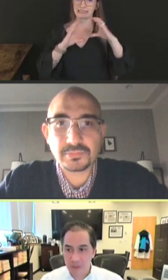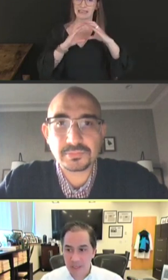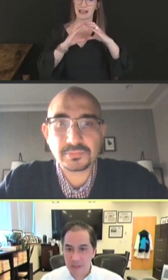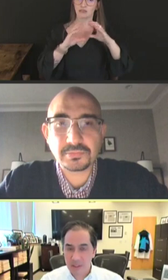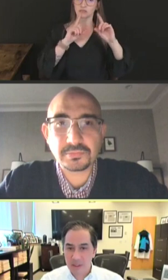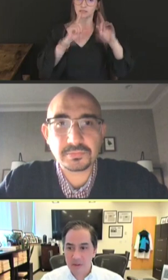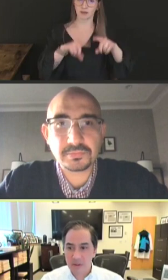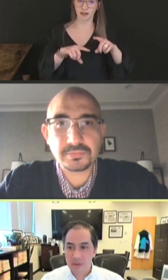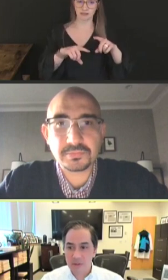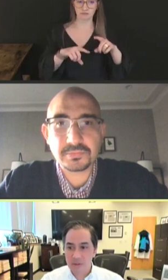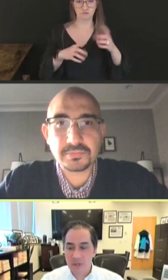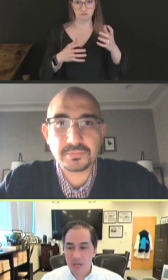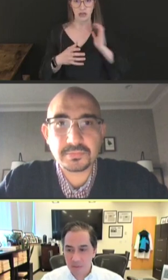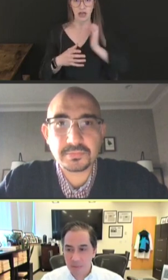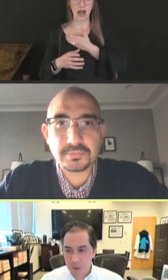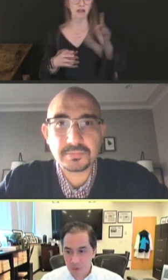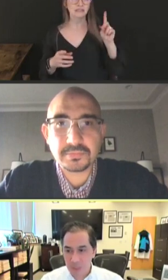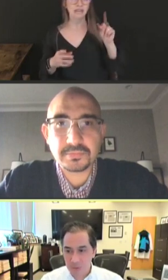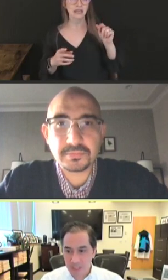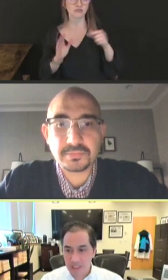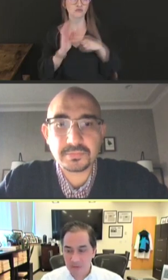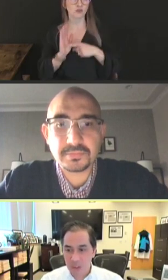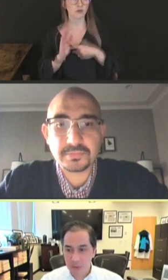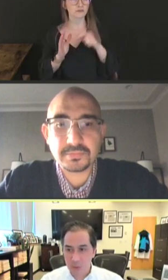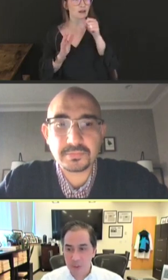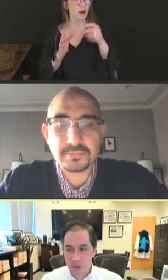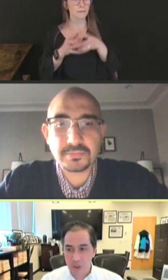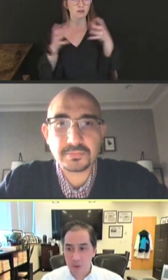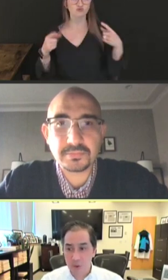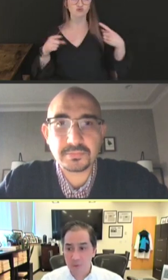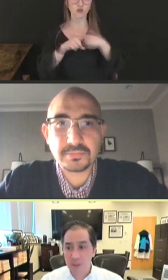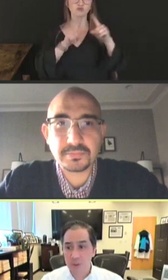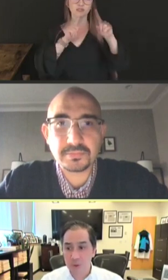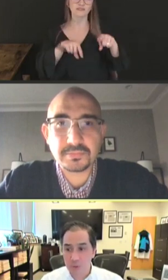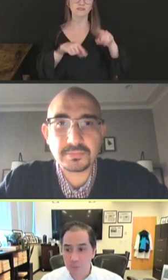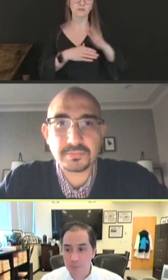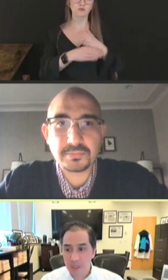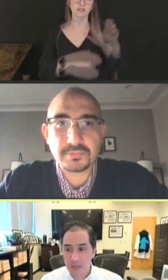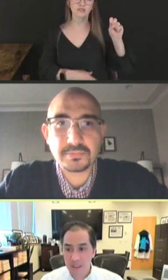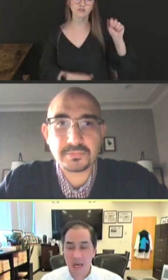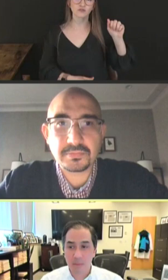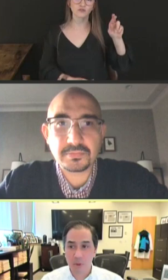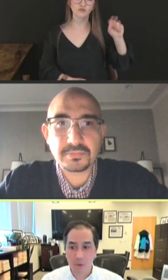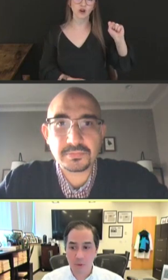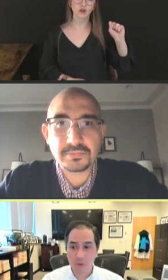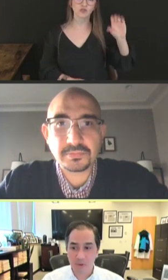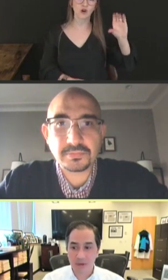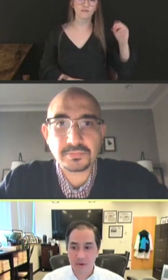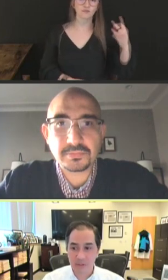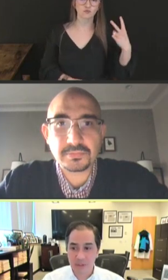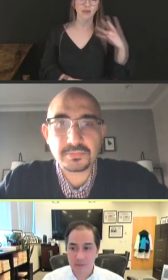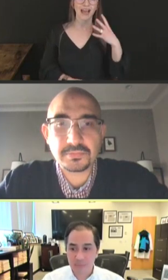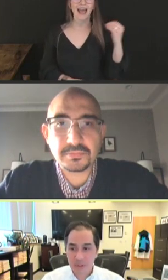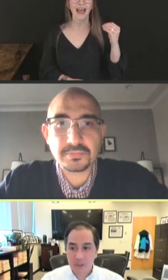that there is not much cross-reactivity between SARS-CoV-2 and the common cold coronaviruses.